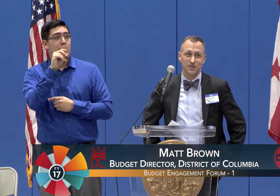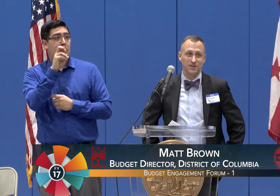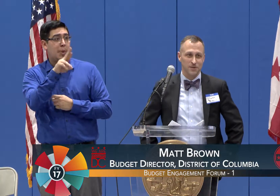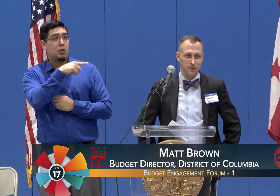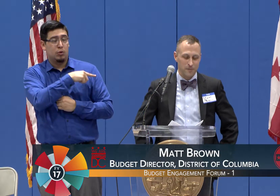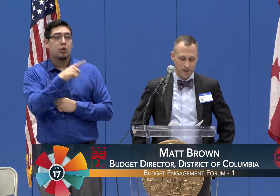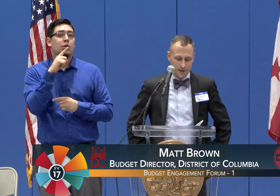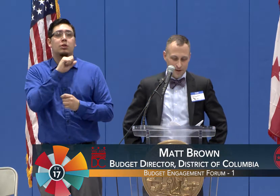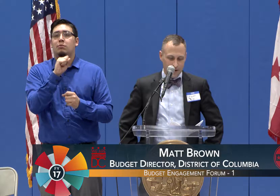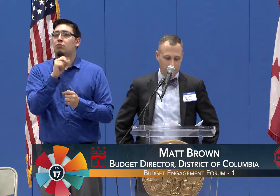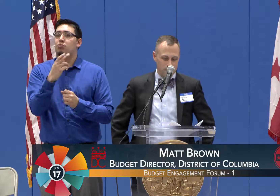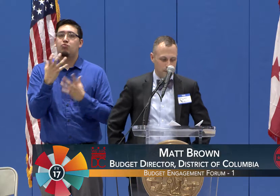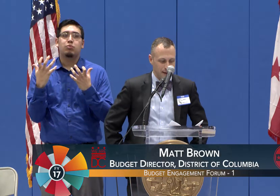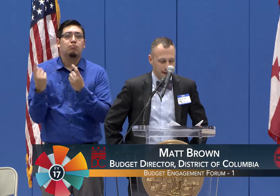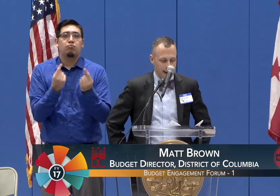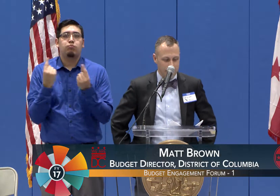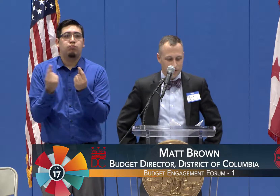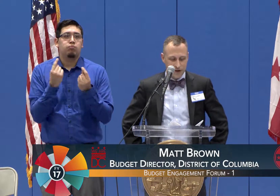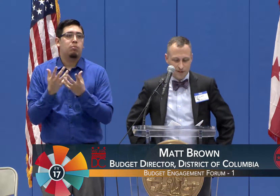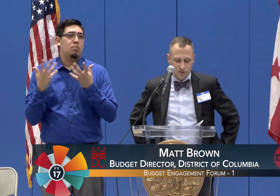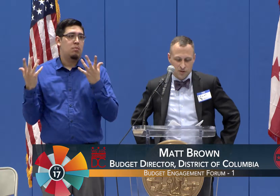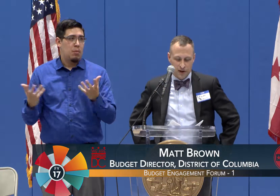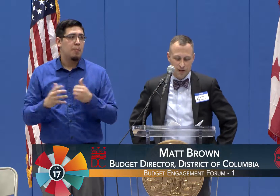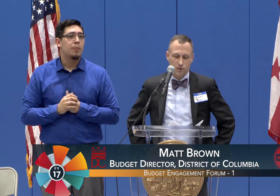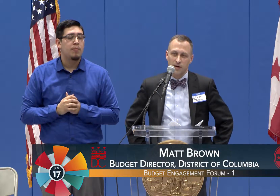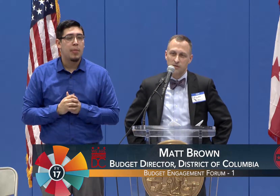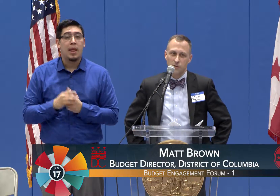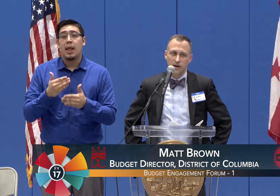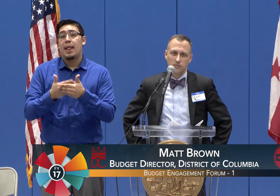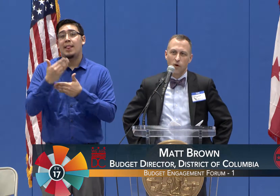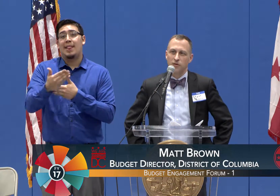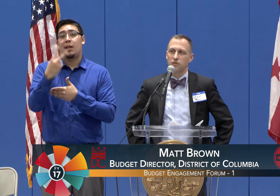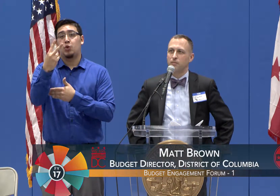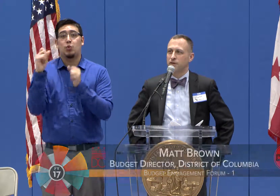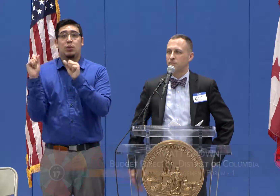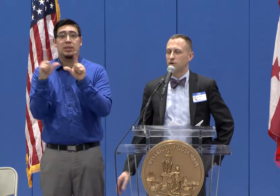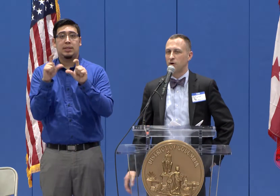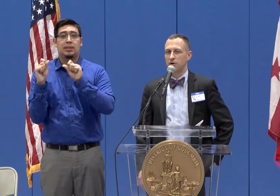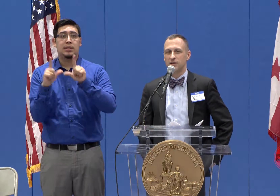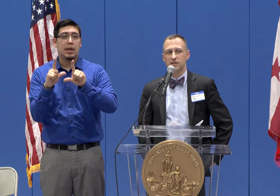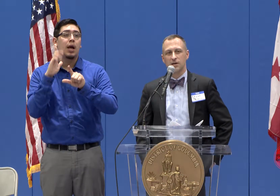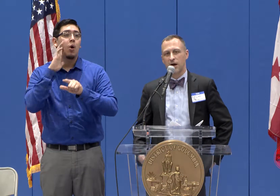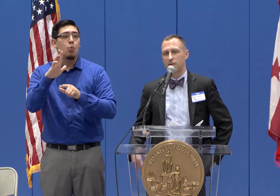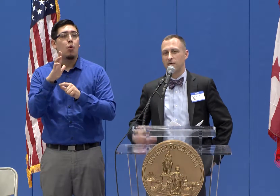WANTS TO DO. AND IN THE NEXT FEW SLIDES WE'RE GOING TO WALK THROUGH THE BUDGET PRIORITIES AND TALK ABOUT